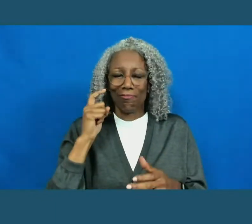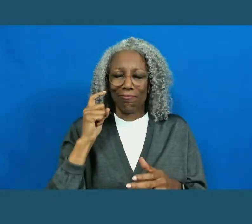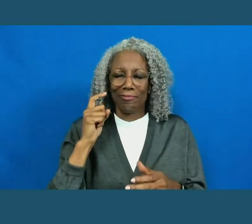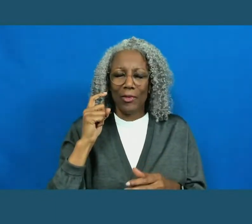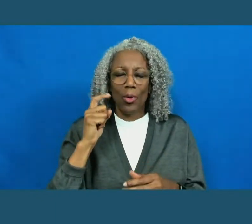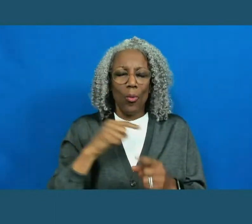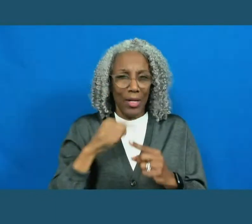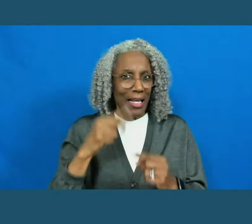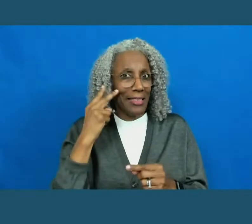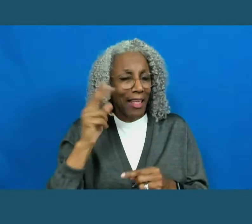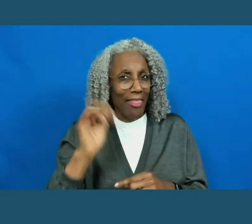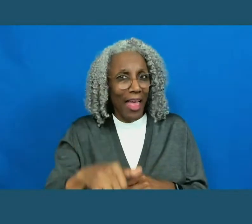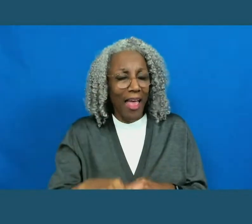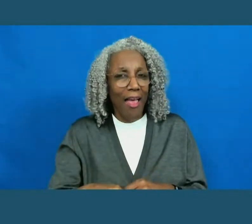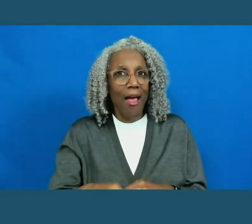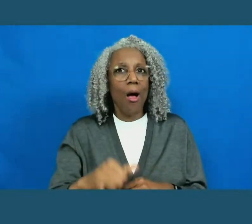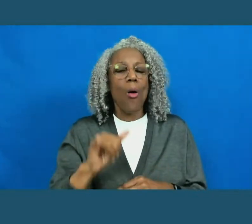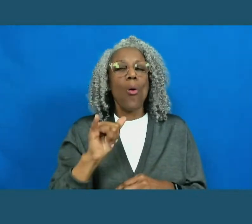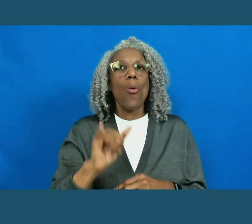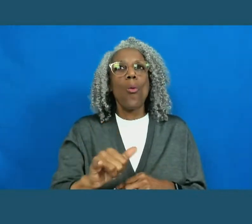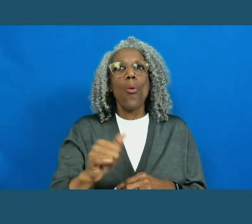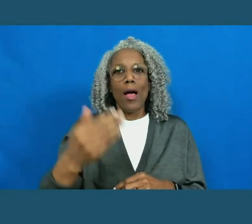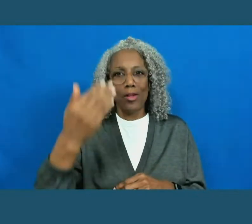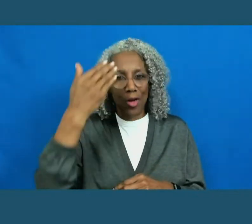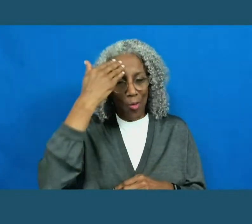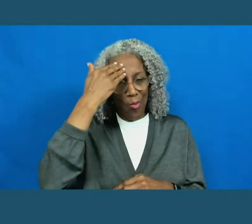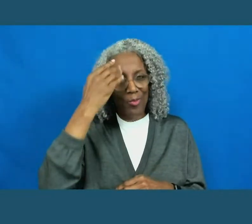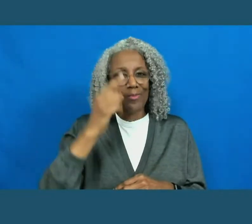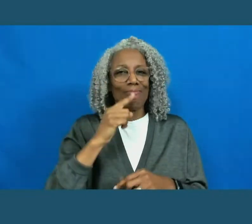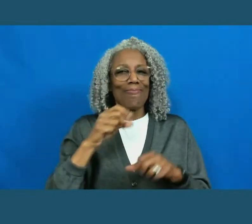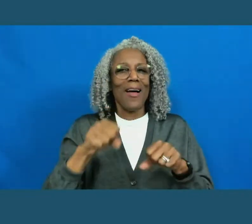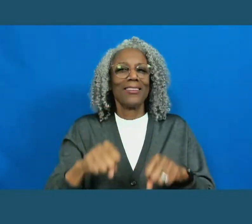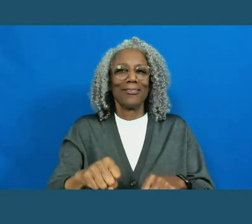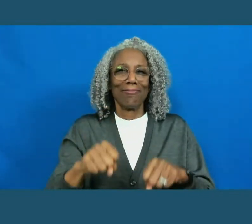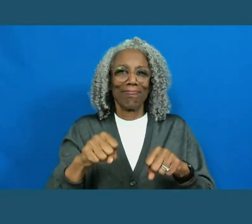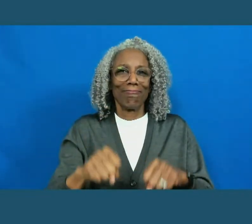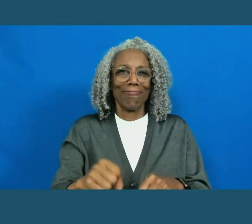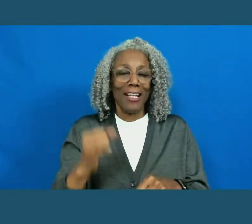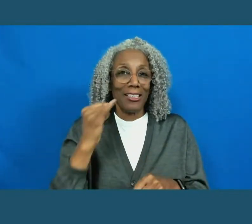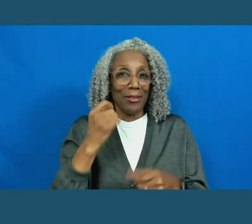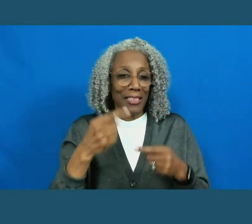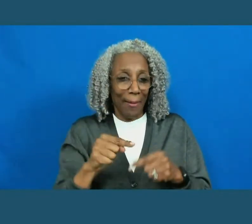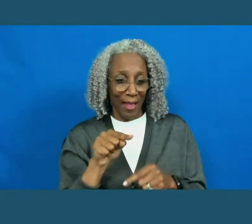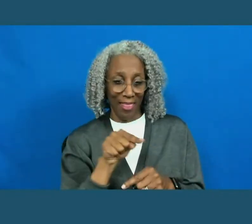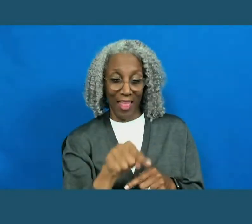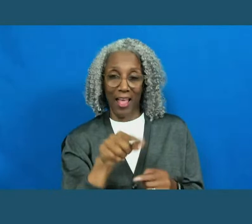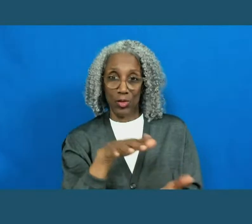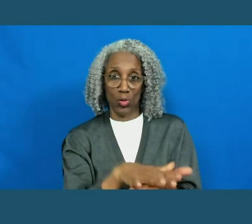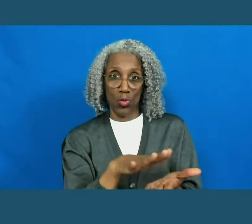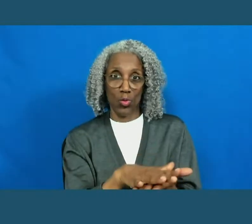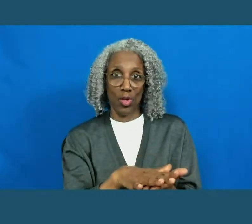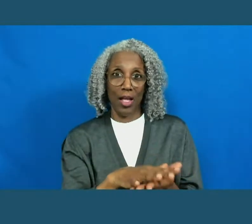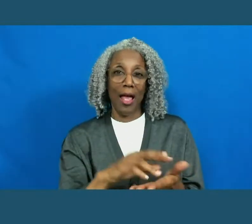in others. See when I see that